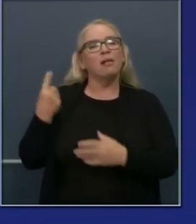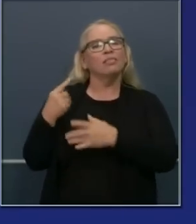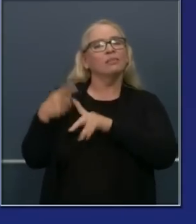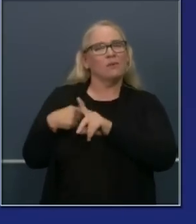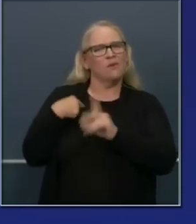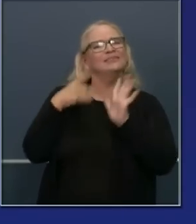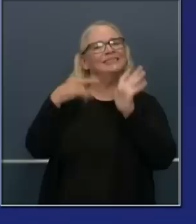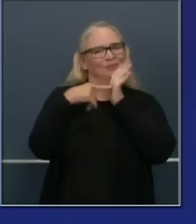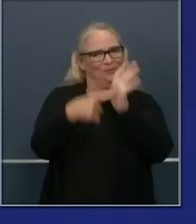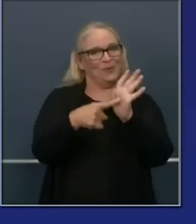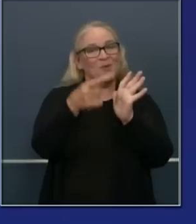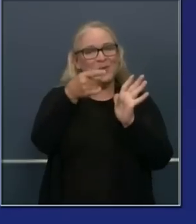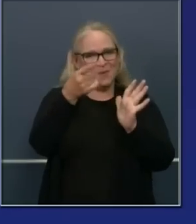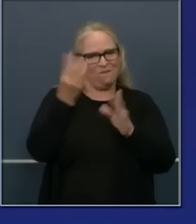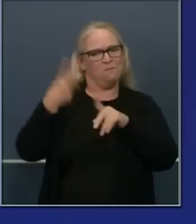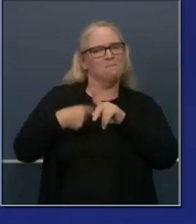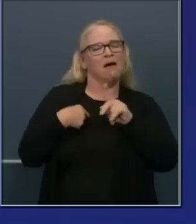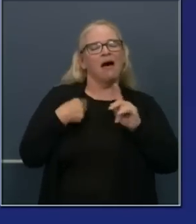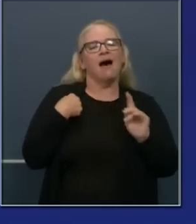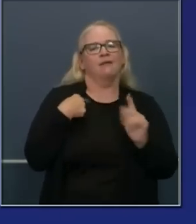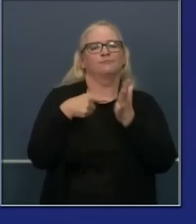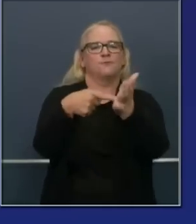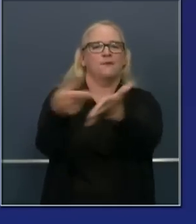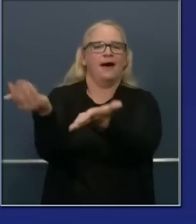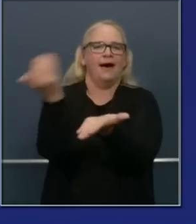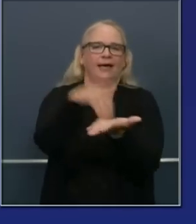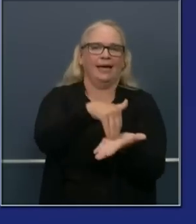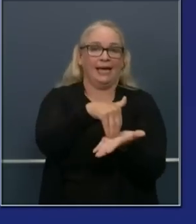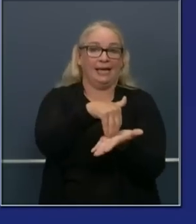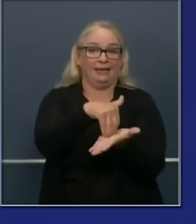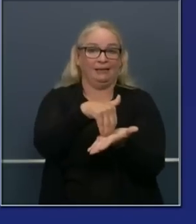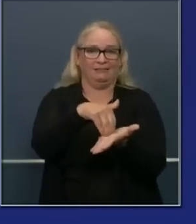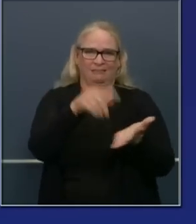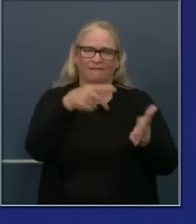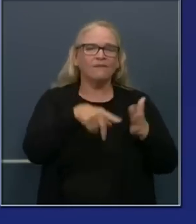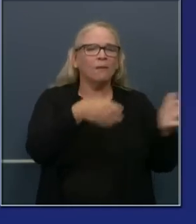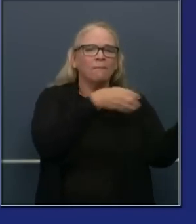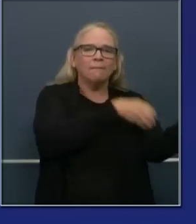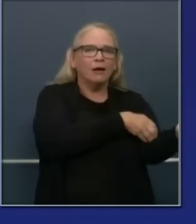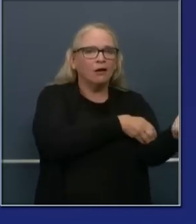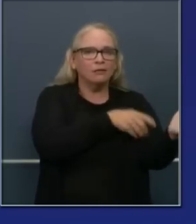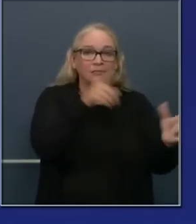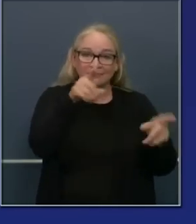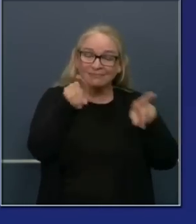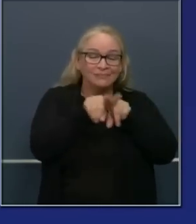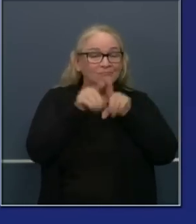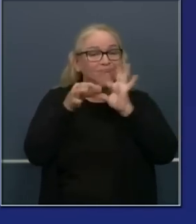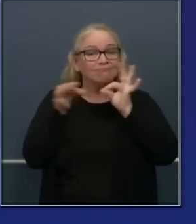IMPACTED BY THIS DISEASE. THERE'S SOME CONSIDERATION AND REFLECTION OF THIS SLIDE AND IT'S WORTH PUTTING BACK UP TODAY.